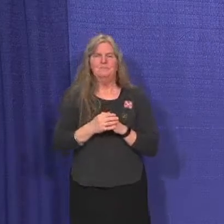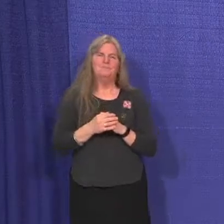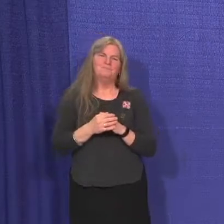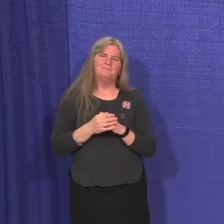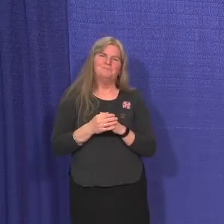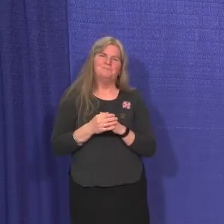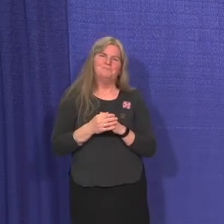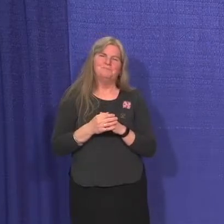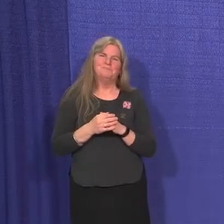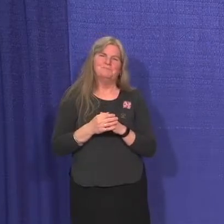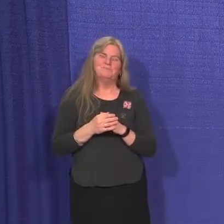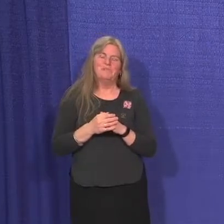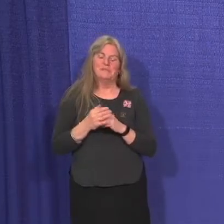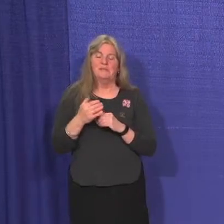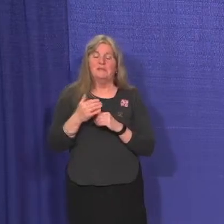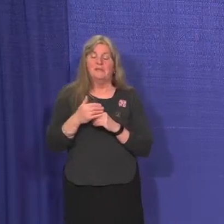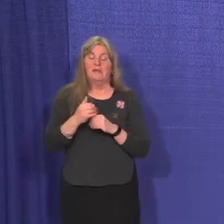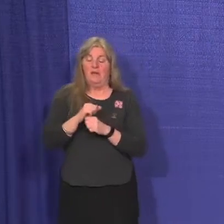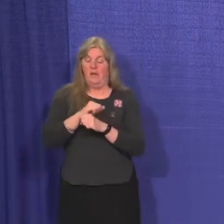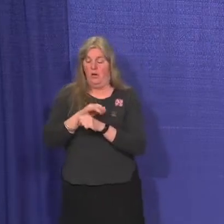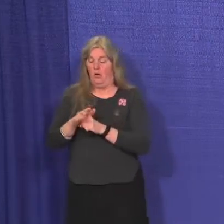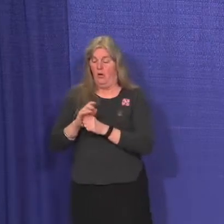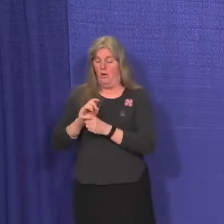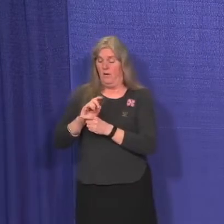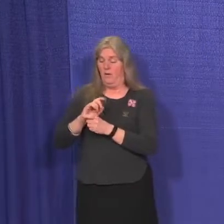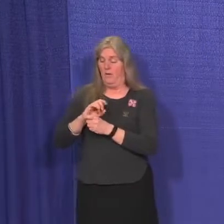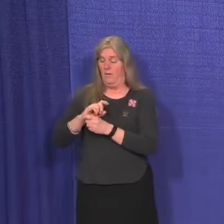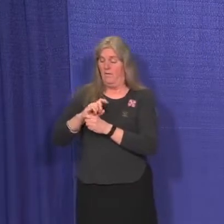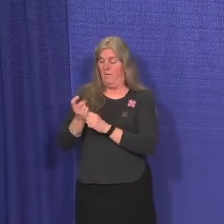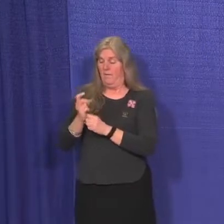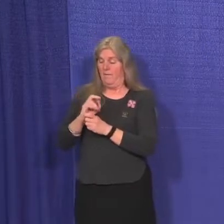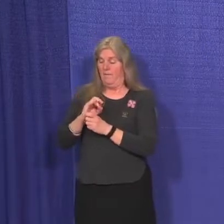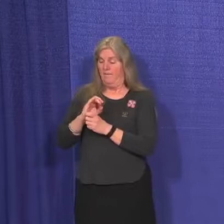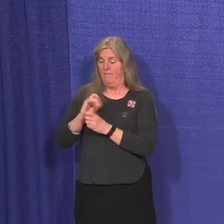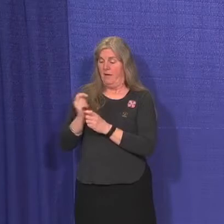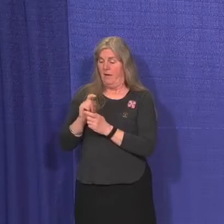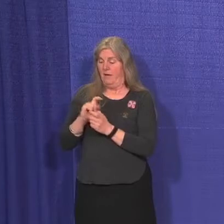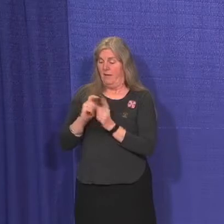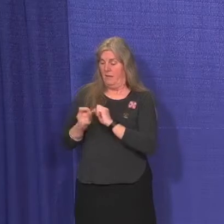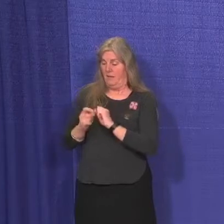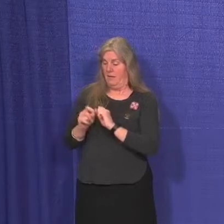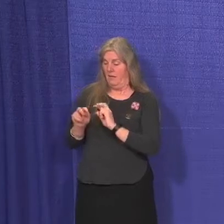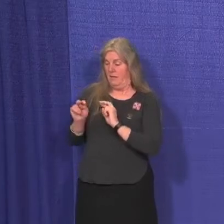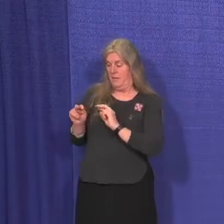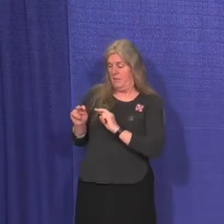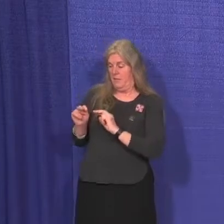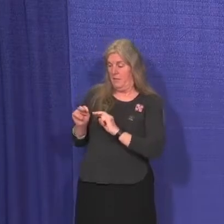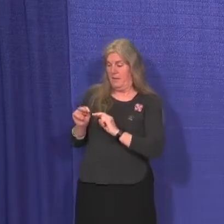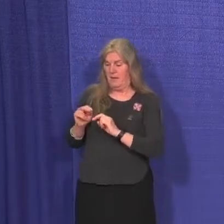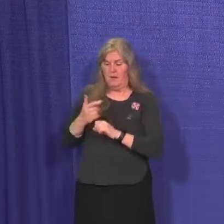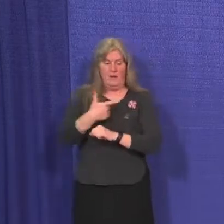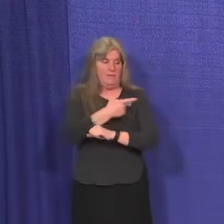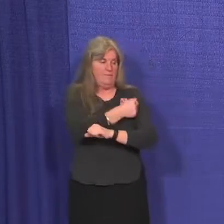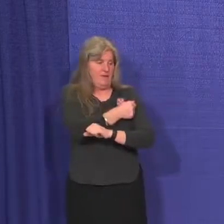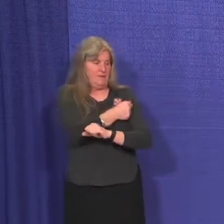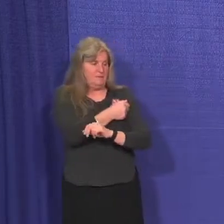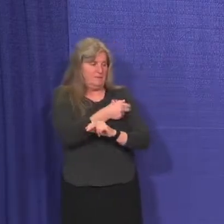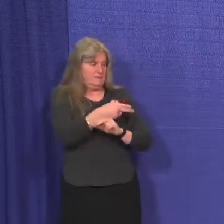time we've been injuring this pandemic and it has lasted longer than many expected but we